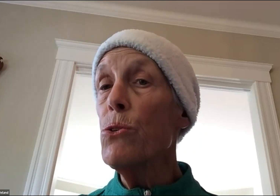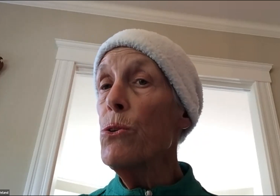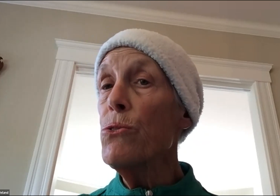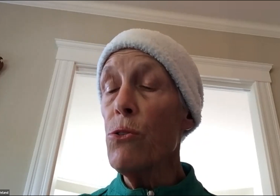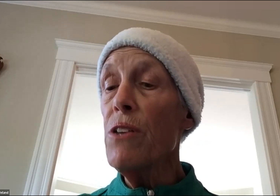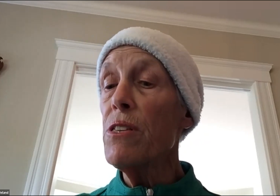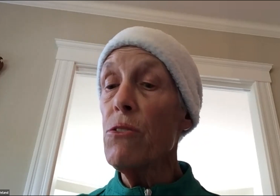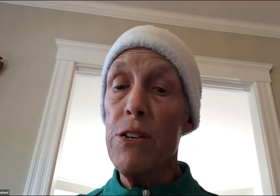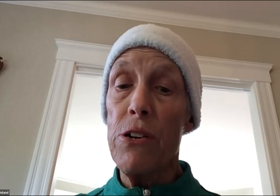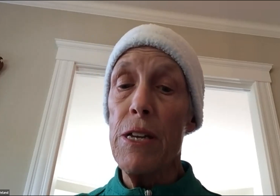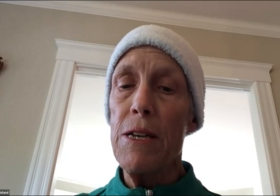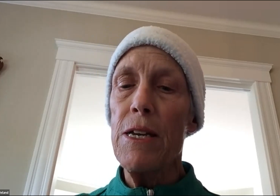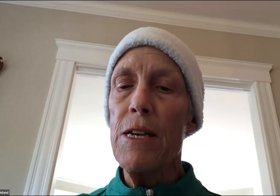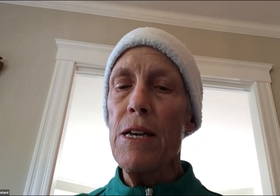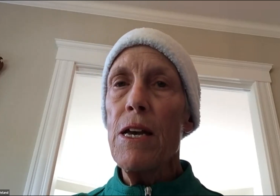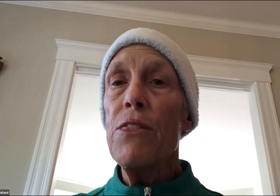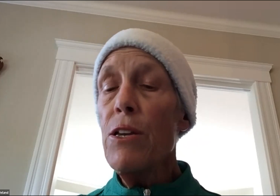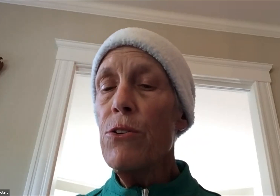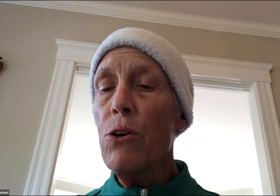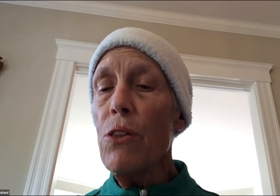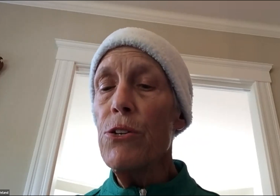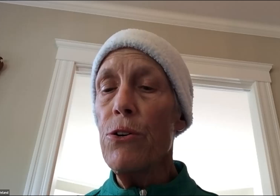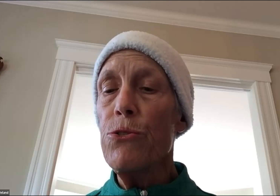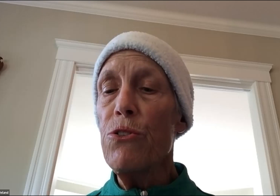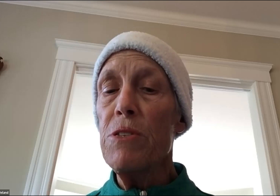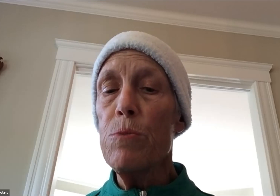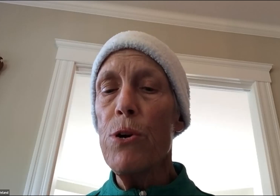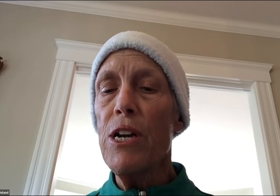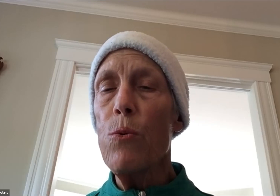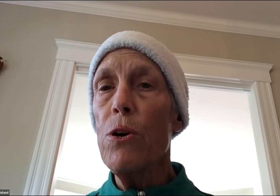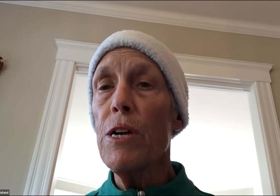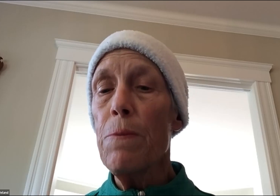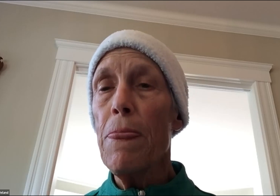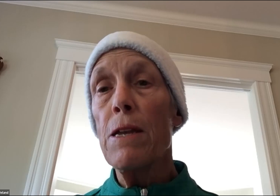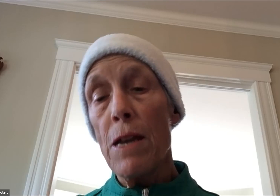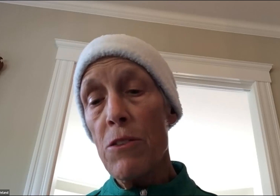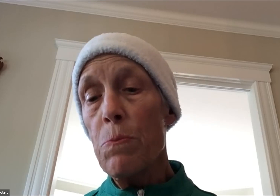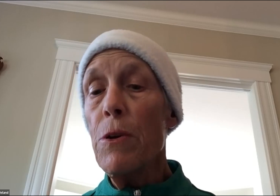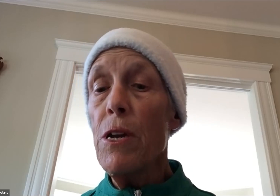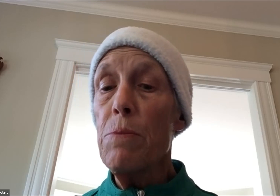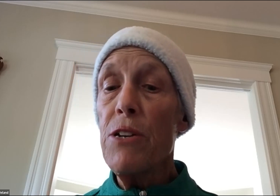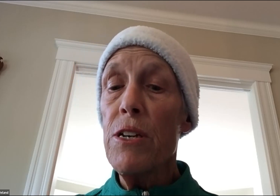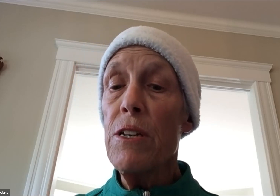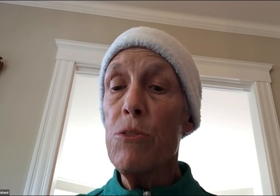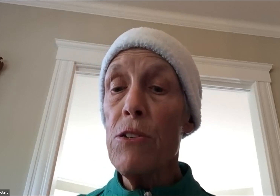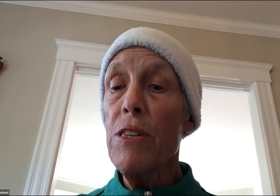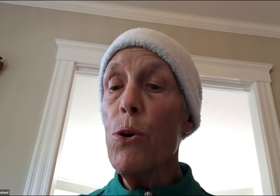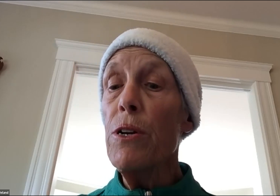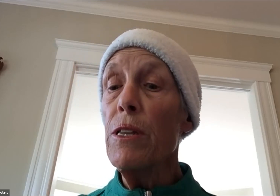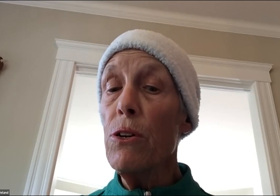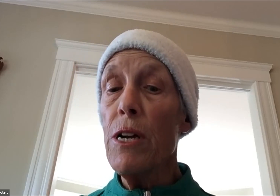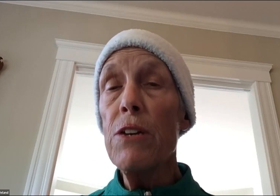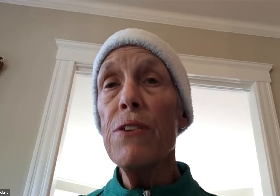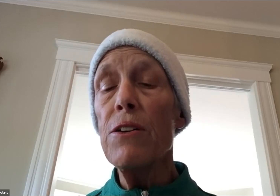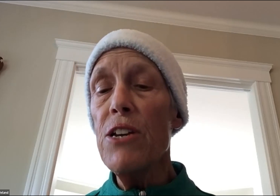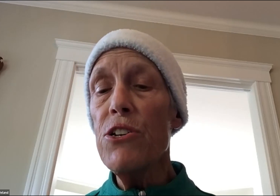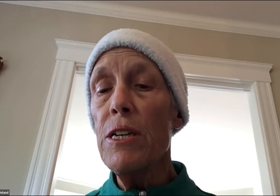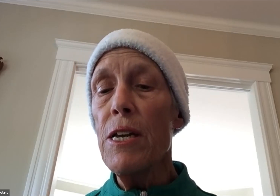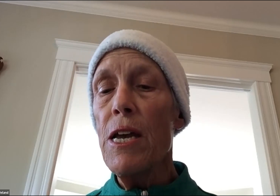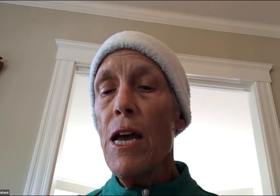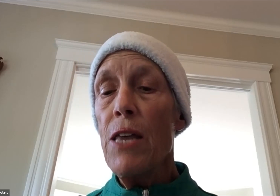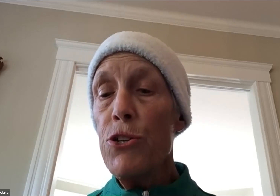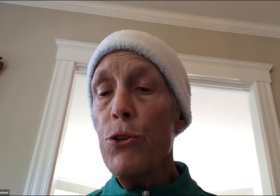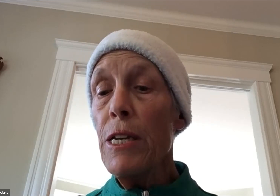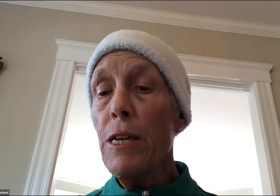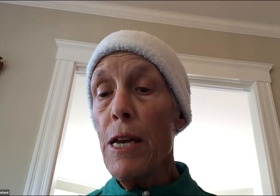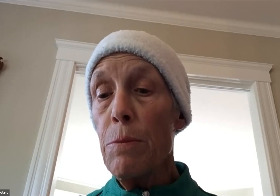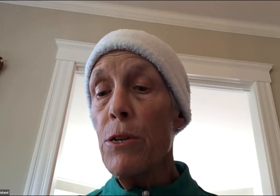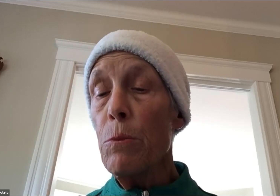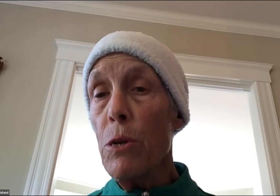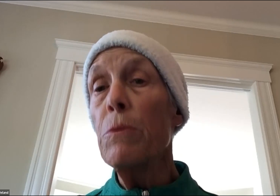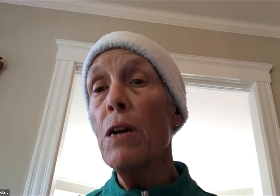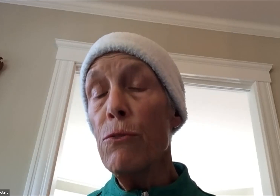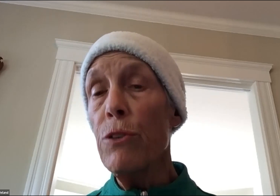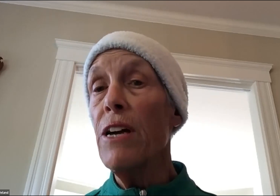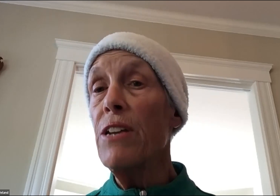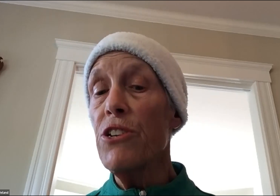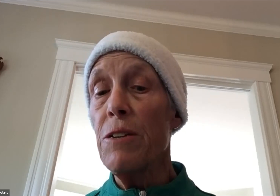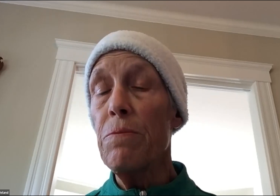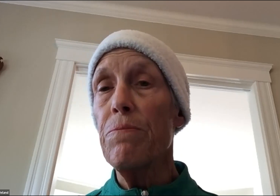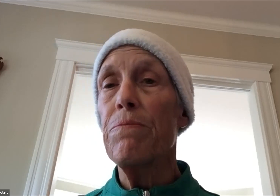Plans circulated around schools across the country. Thank you to all the donors who have been supporting our work, as Mary had mentioned, especially the Gordon and Laura Gun Foundation, and the Judy and Peter Blown Copler.